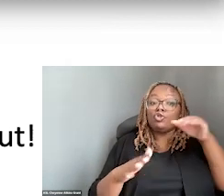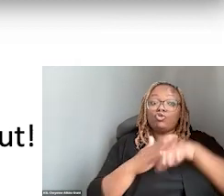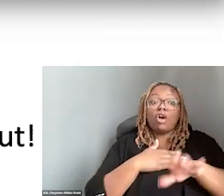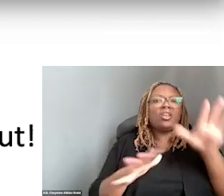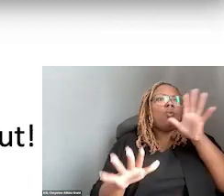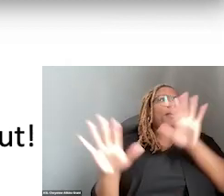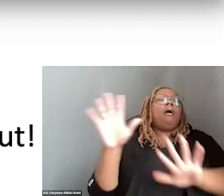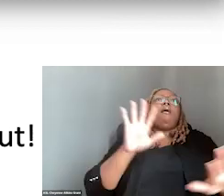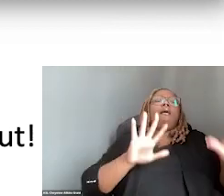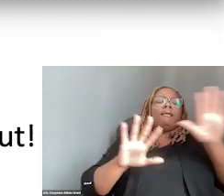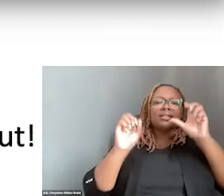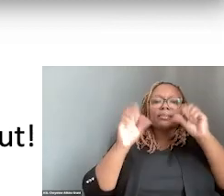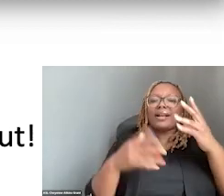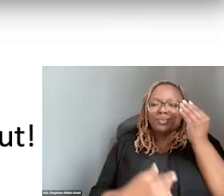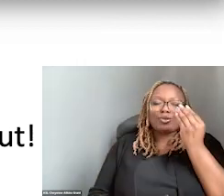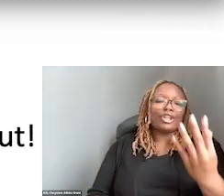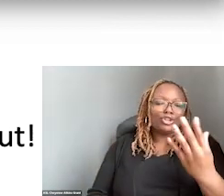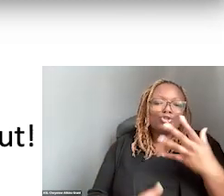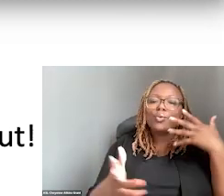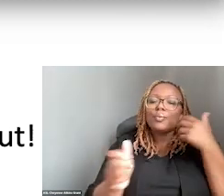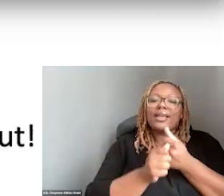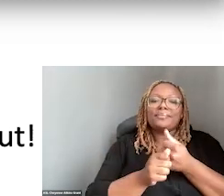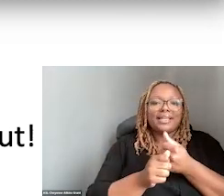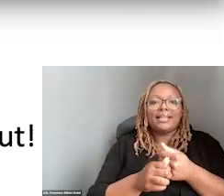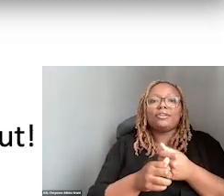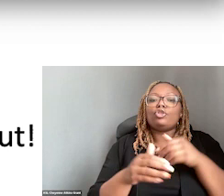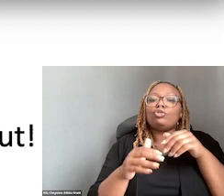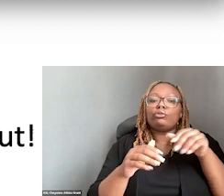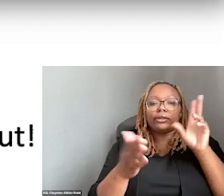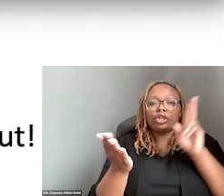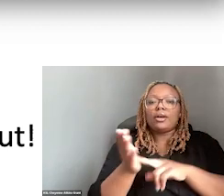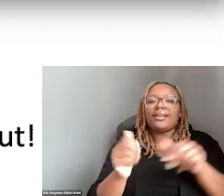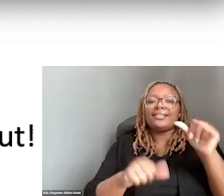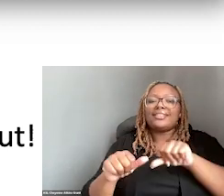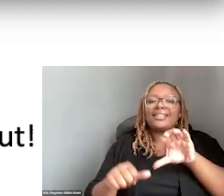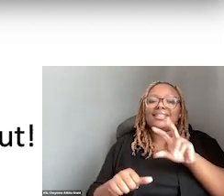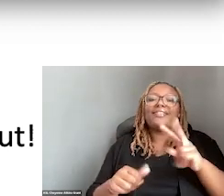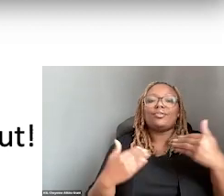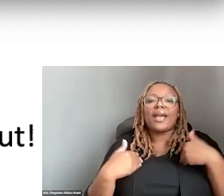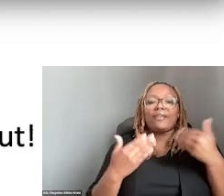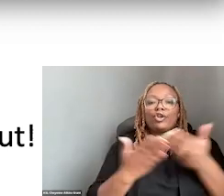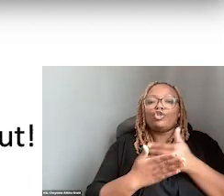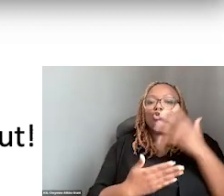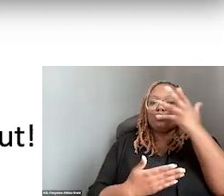and we'll let you know and you can go into SciENcv and you'll have this new interface for filling out the biosketches.